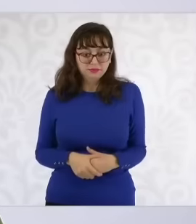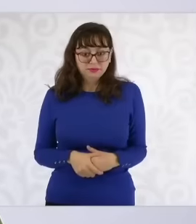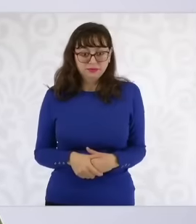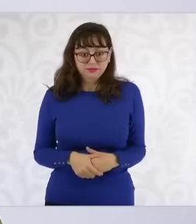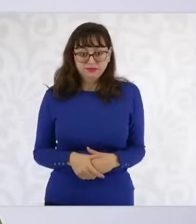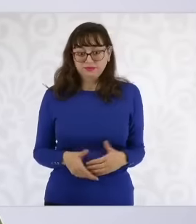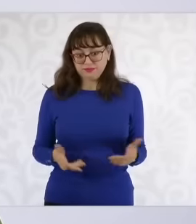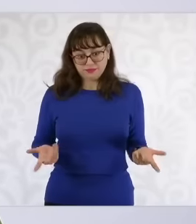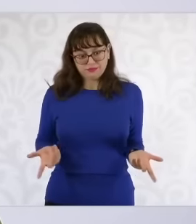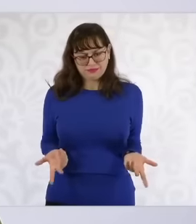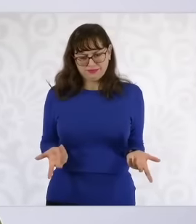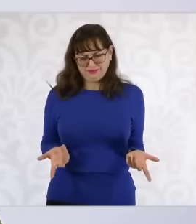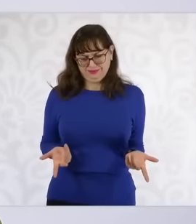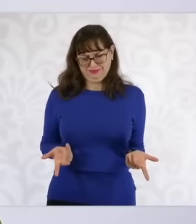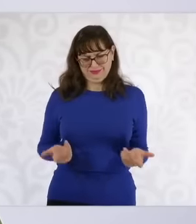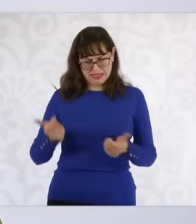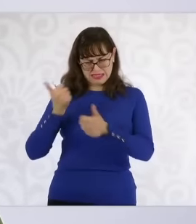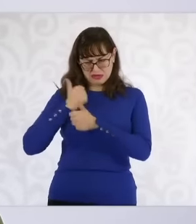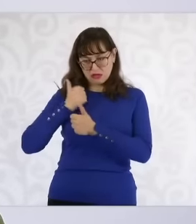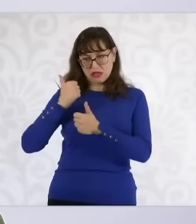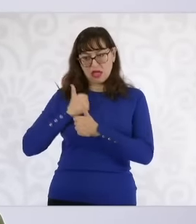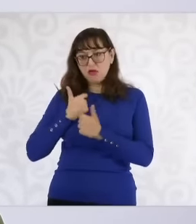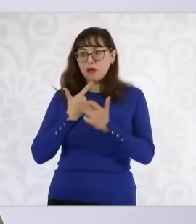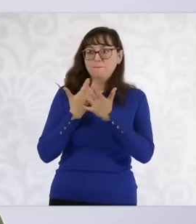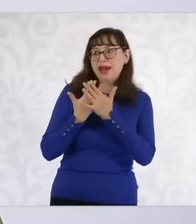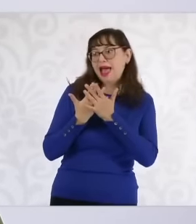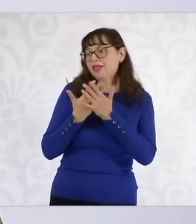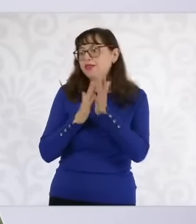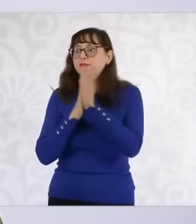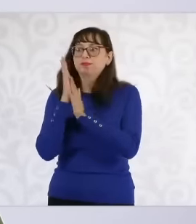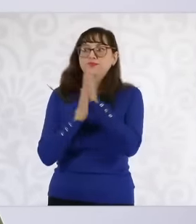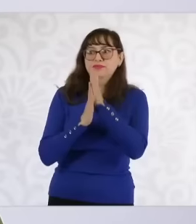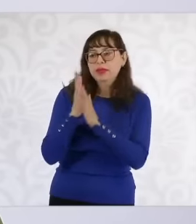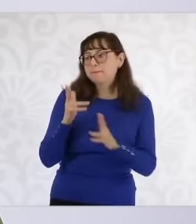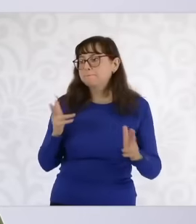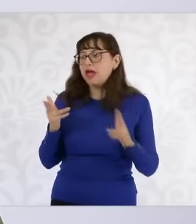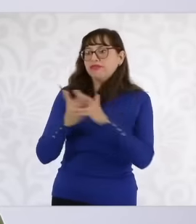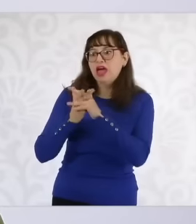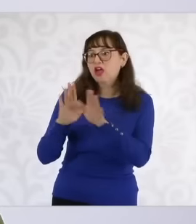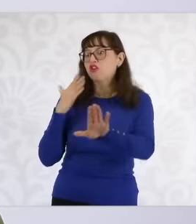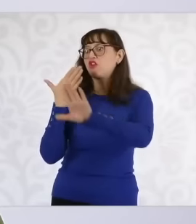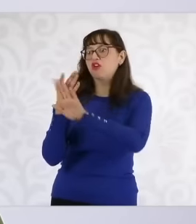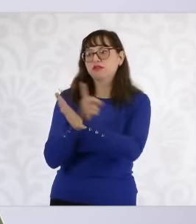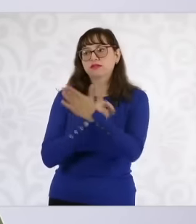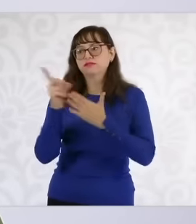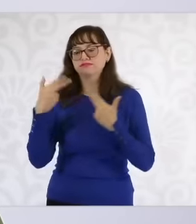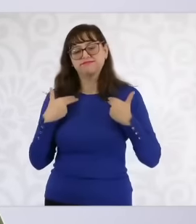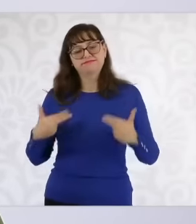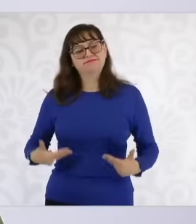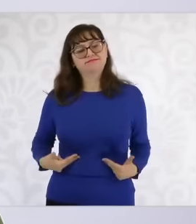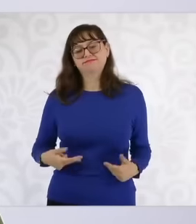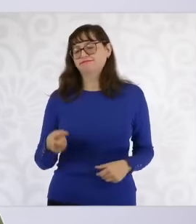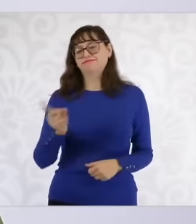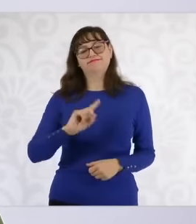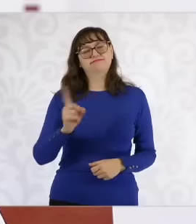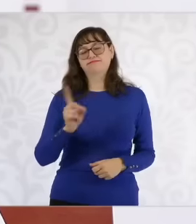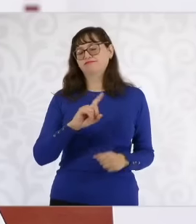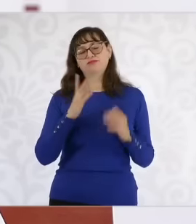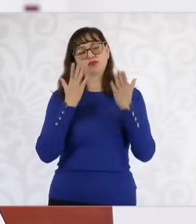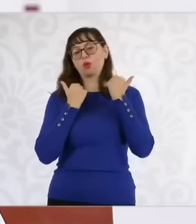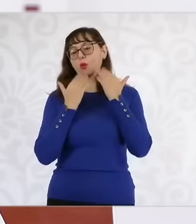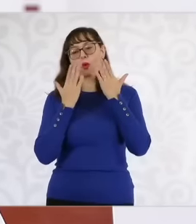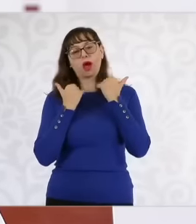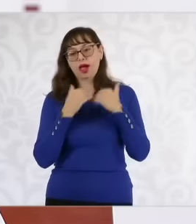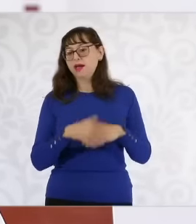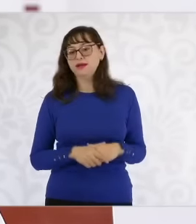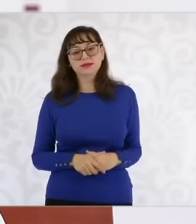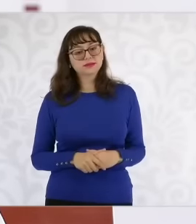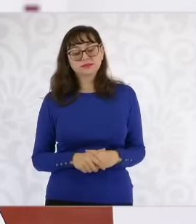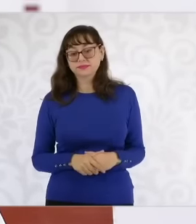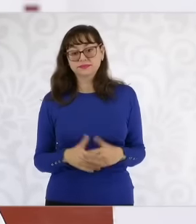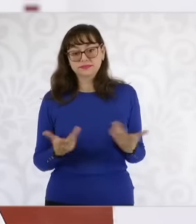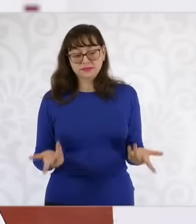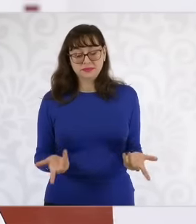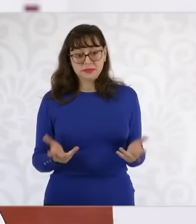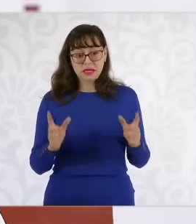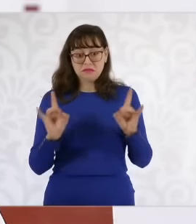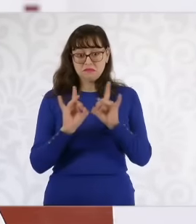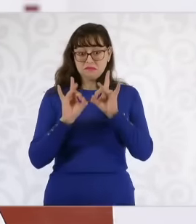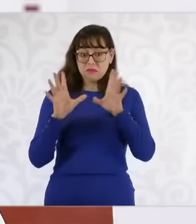violated because there are also many occasions where eh There are wounded people in